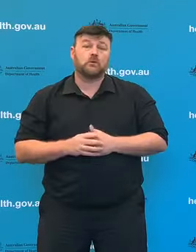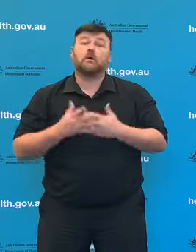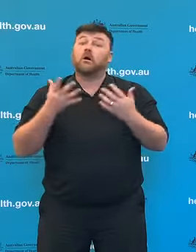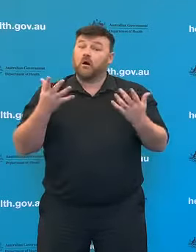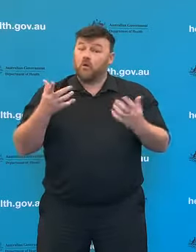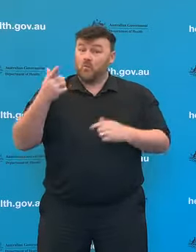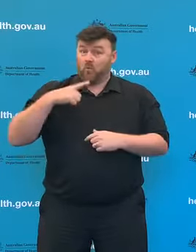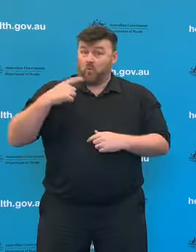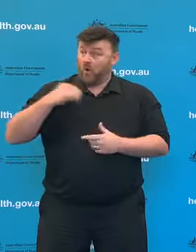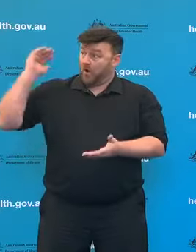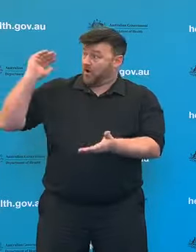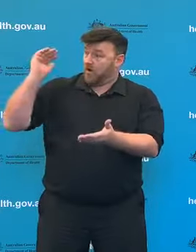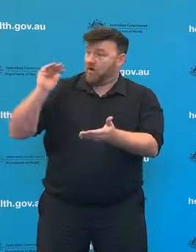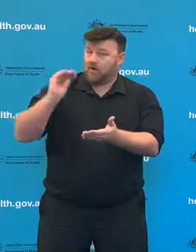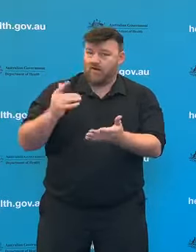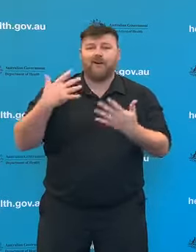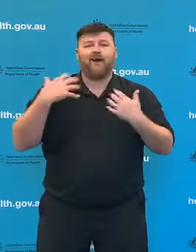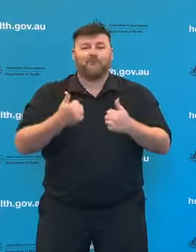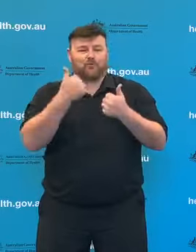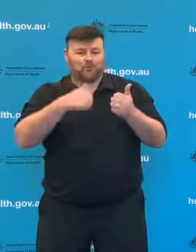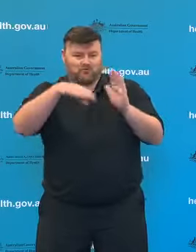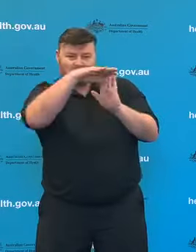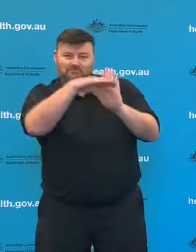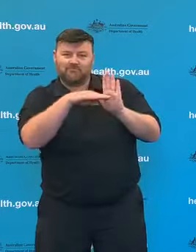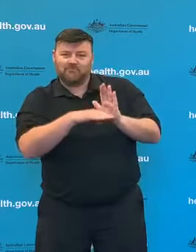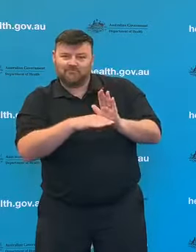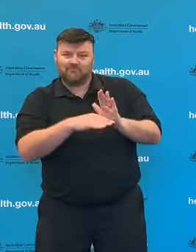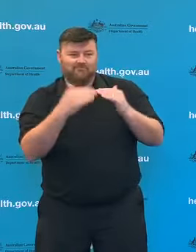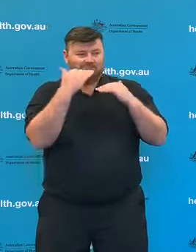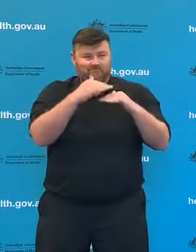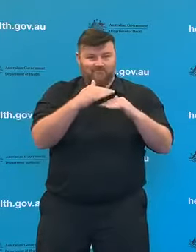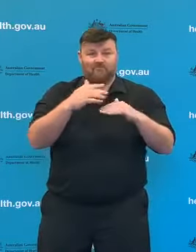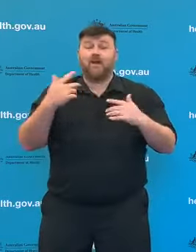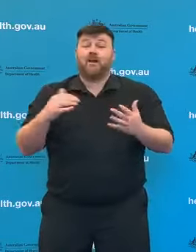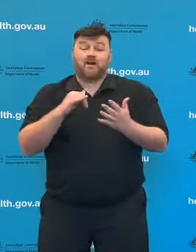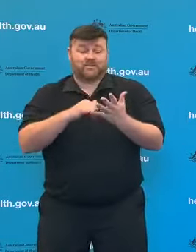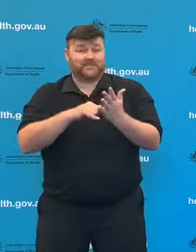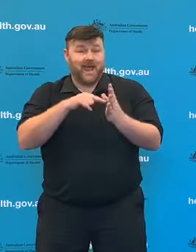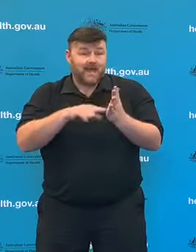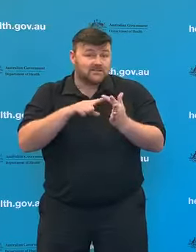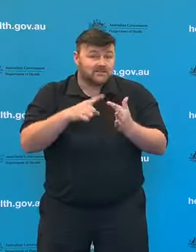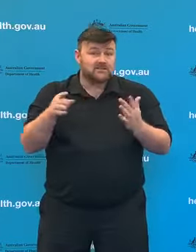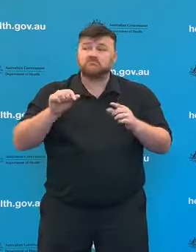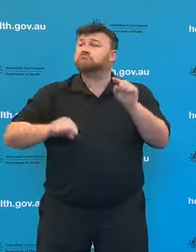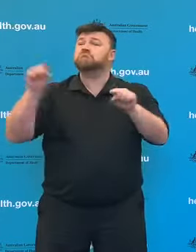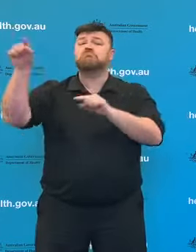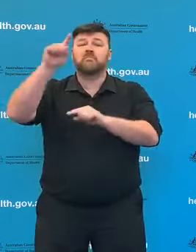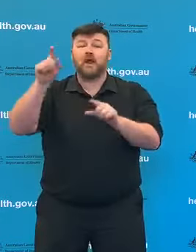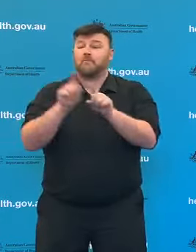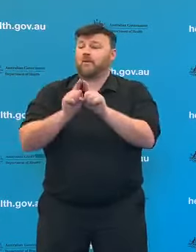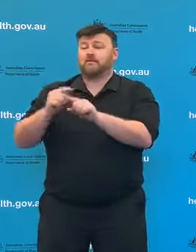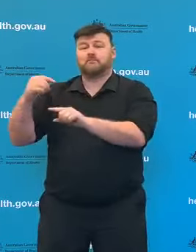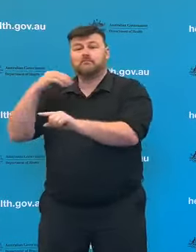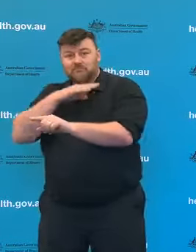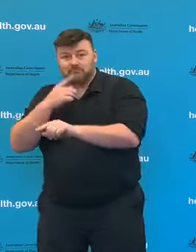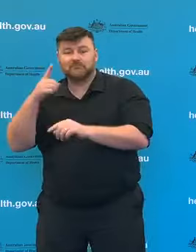the restrictions in place the statewide response and the personal actions of the people of Melbourne and Victoria.